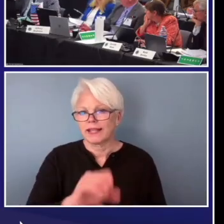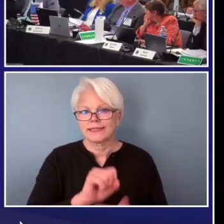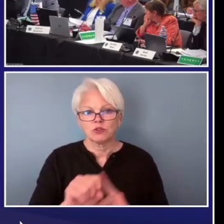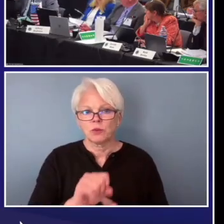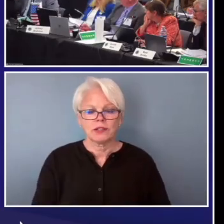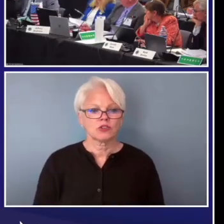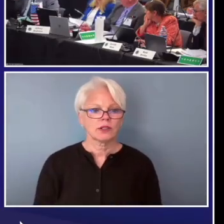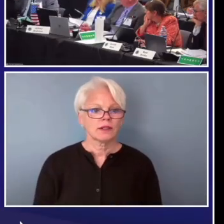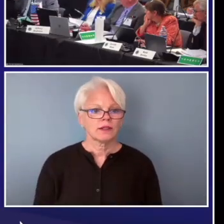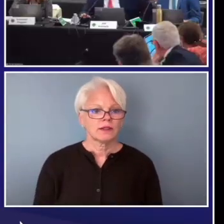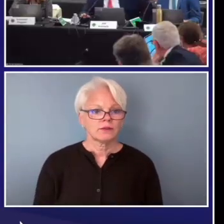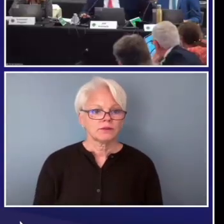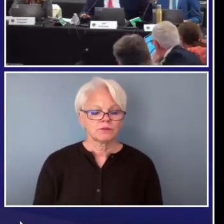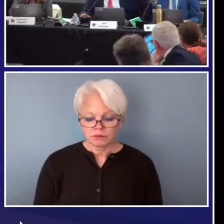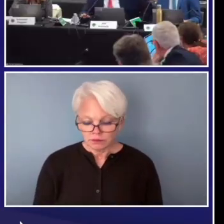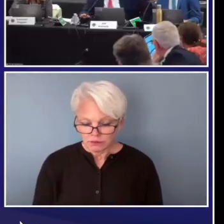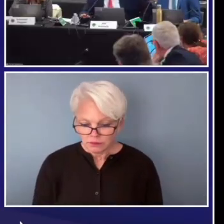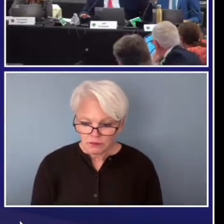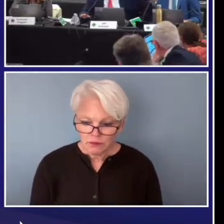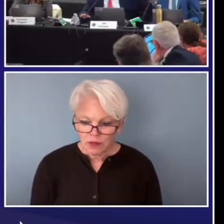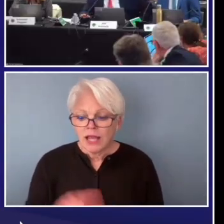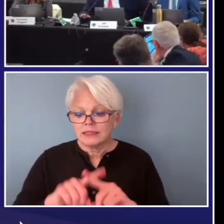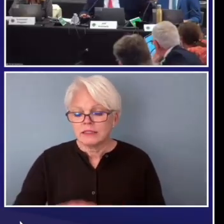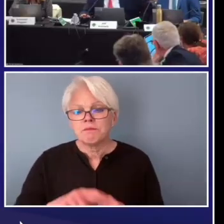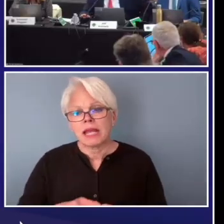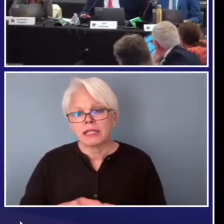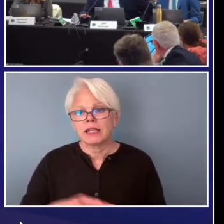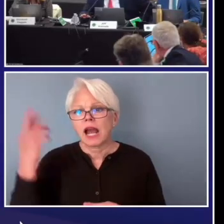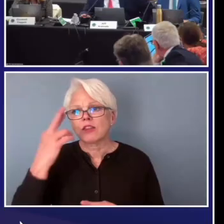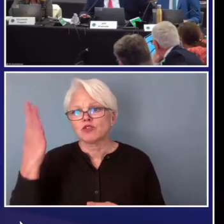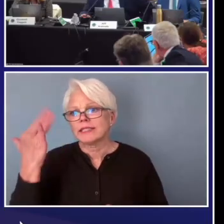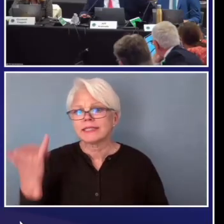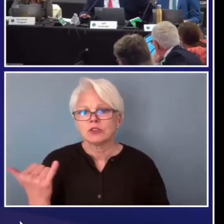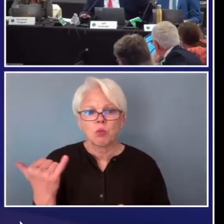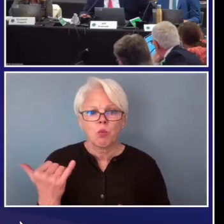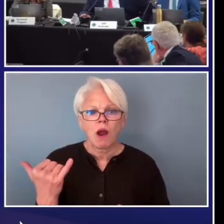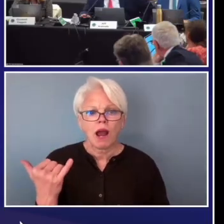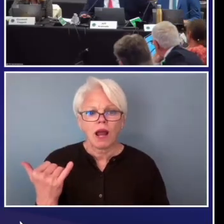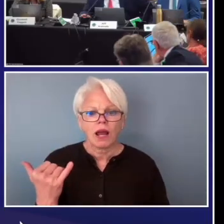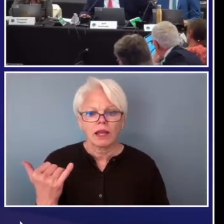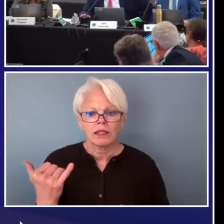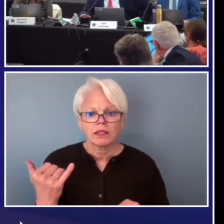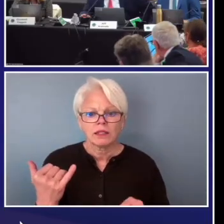I guess depending on the reason why that it was on, you know, um, heightened cash monitoring. times it can be trivial.